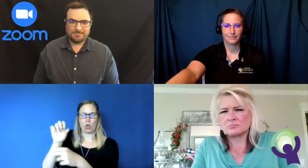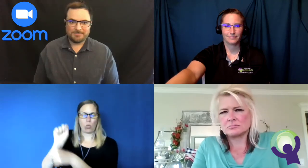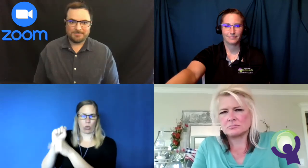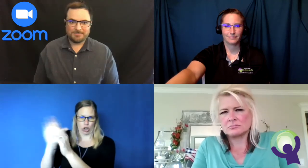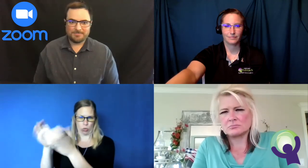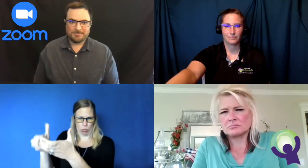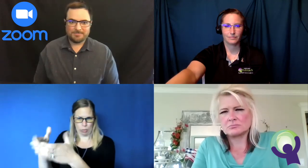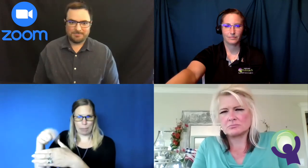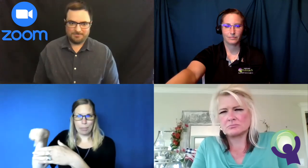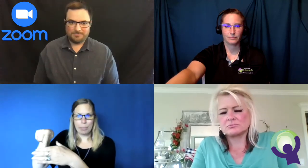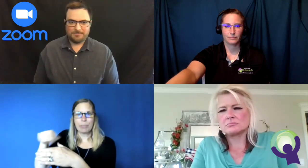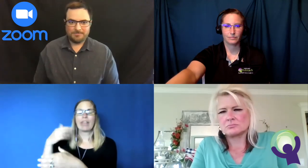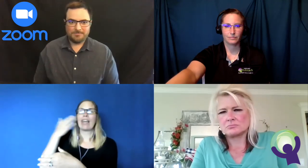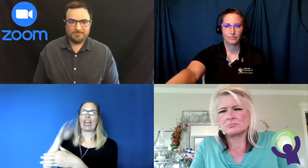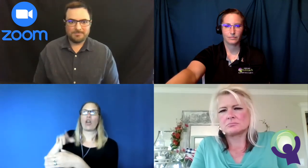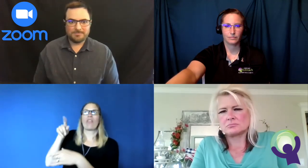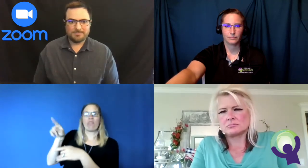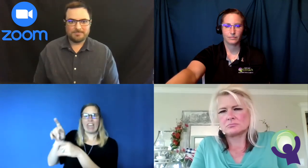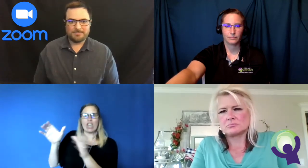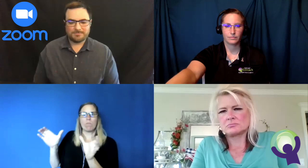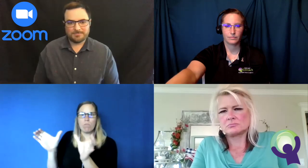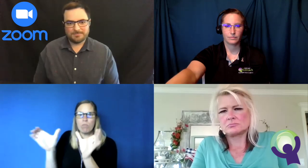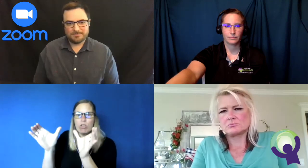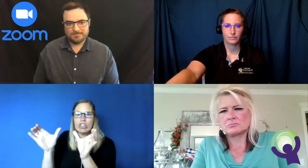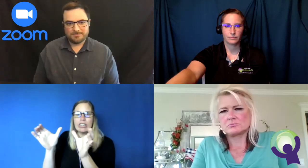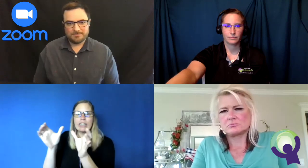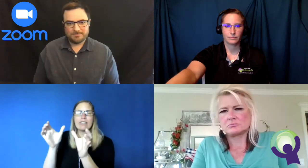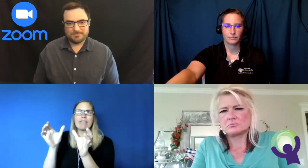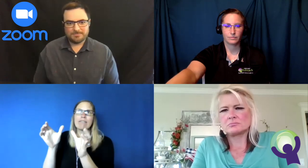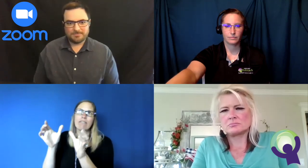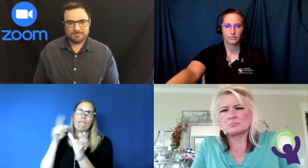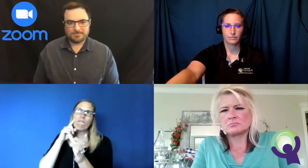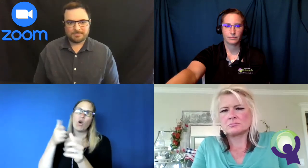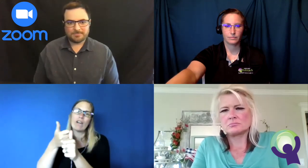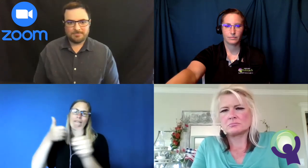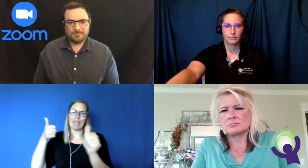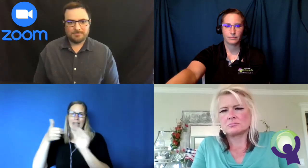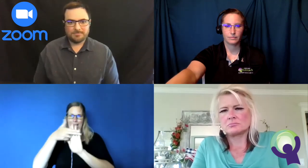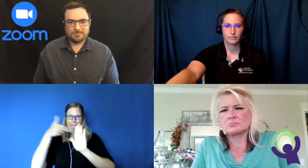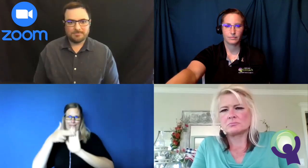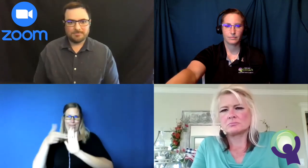that their big push is moving away from label-based services and moving more